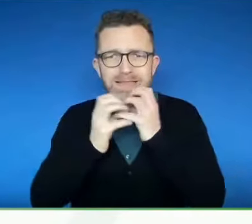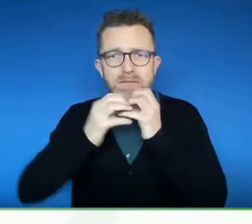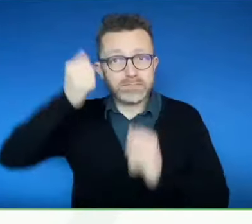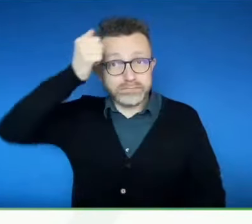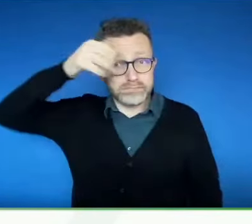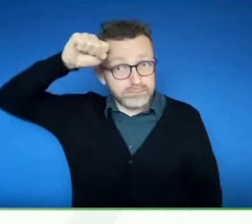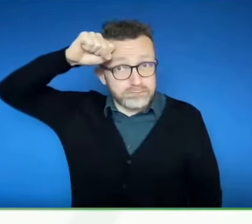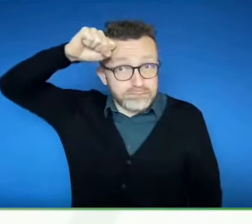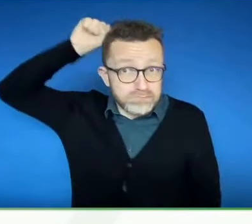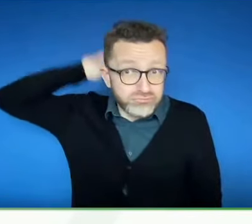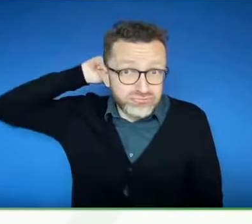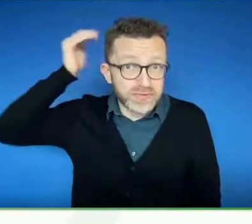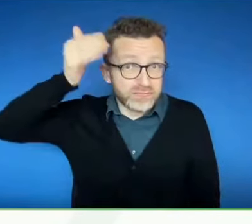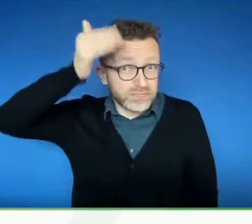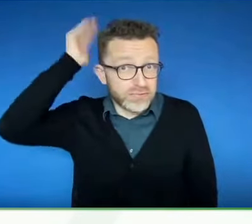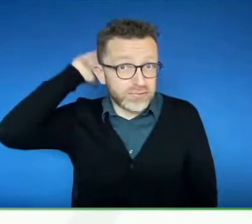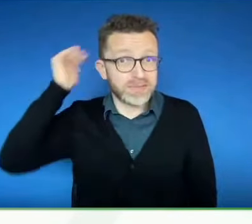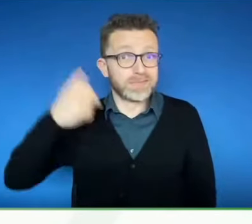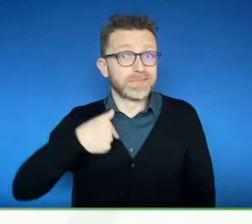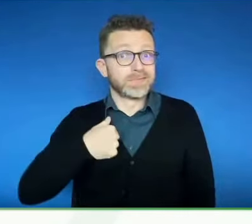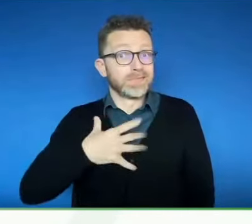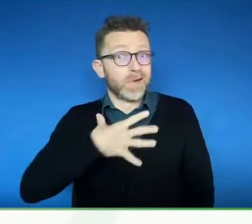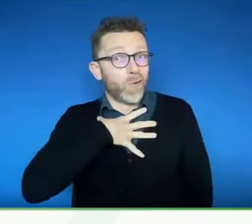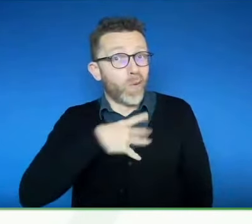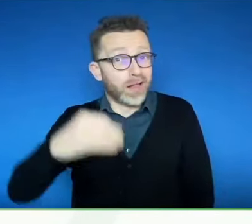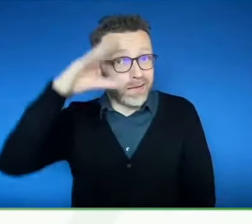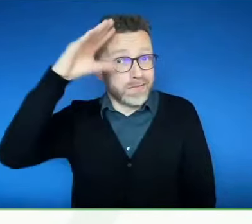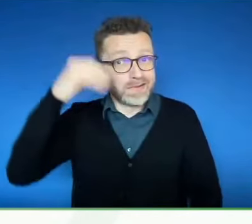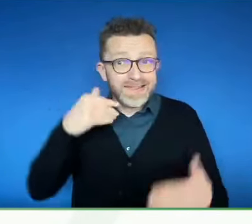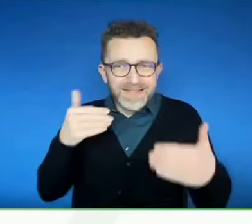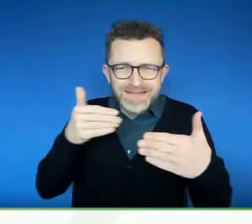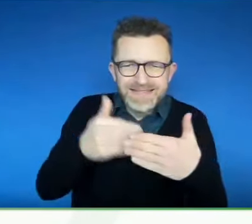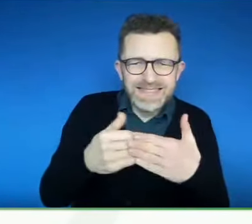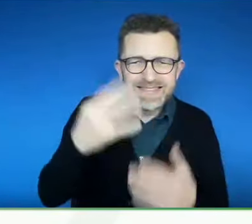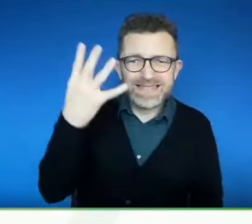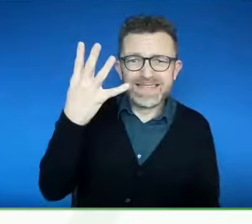We are an agency of youth affairs Council of Victoria, and we support